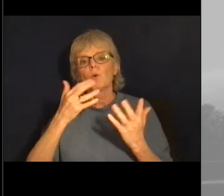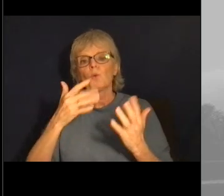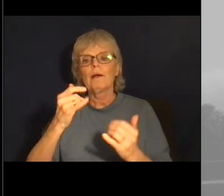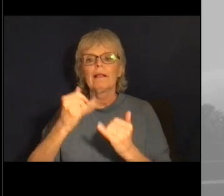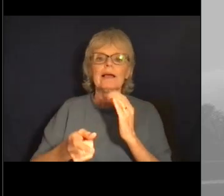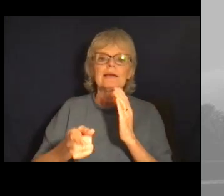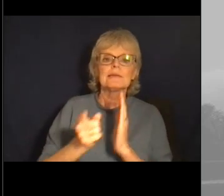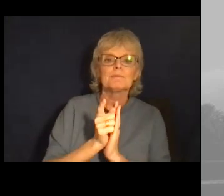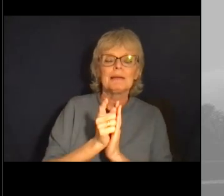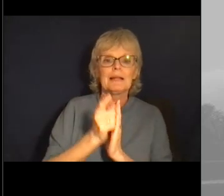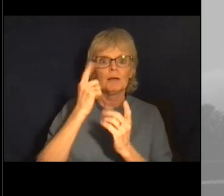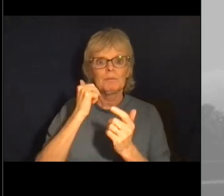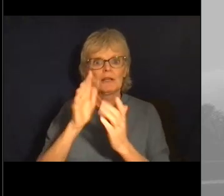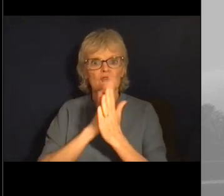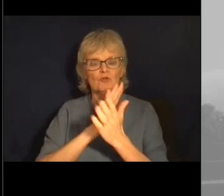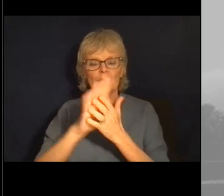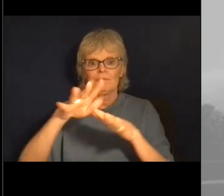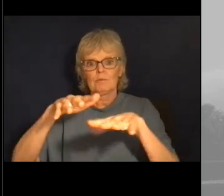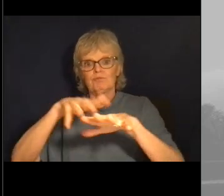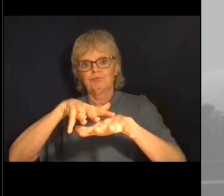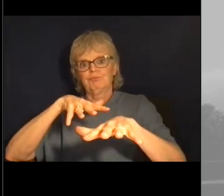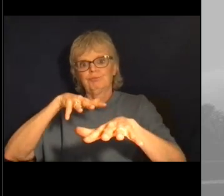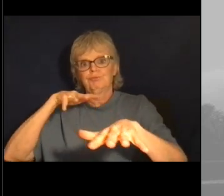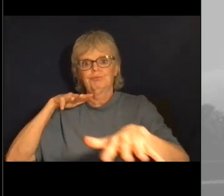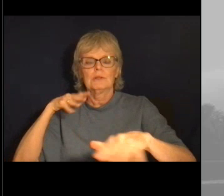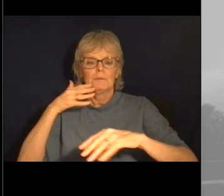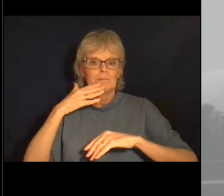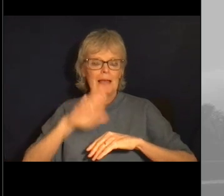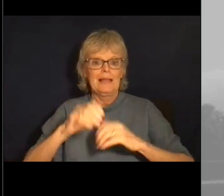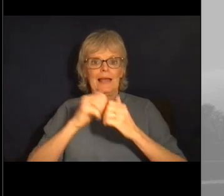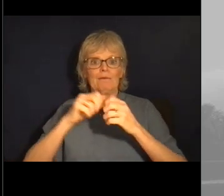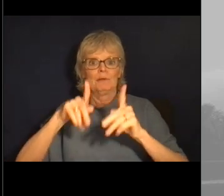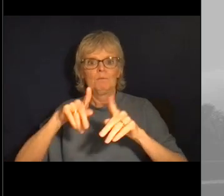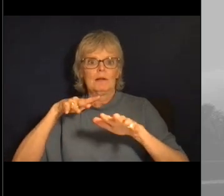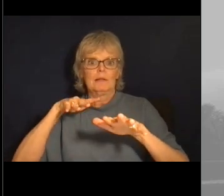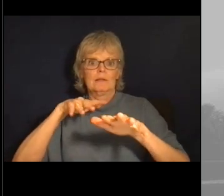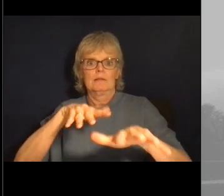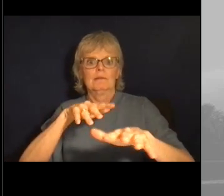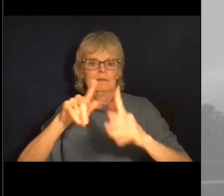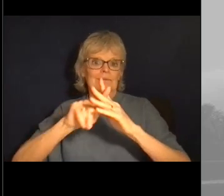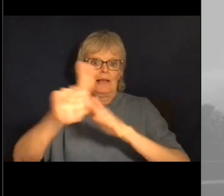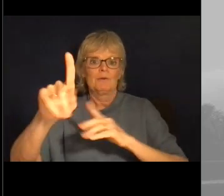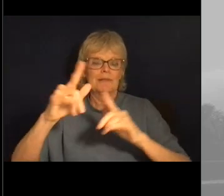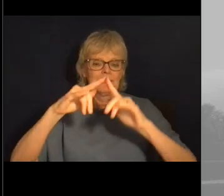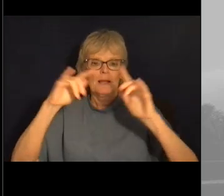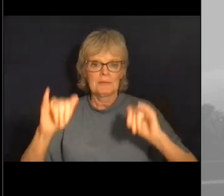Traffic can get really, really bad in places like this when everybody's trying to leave at the same time. So, you know, definitely don't wait,